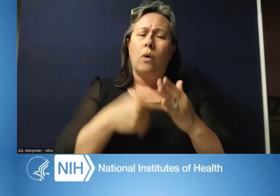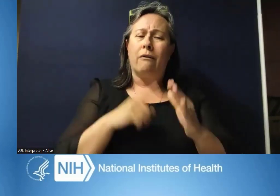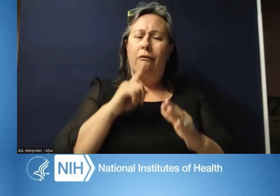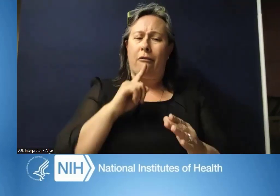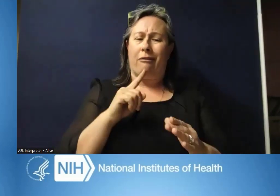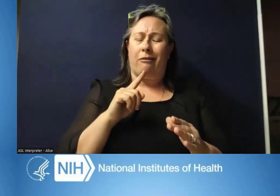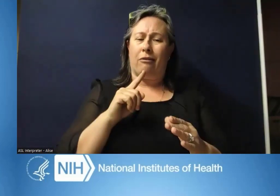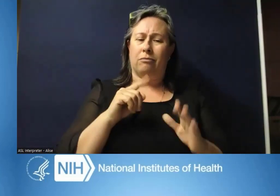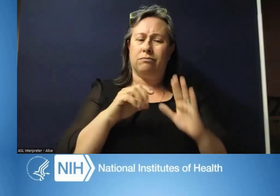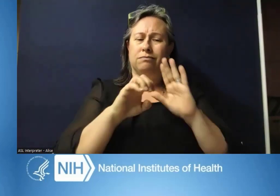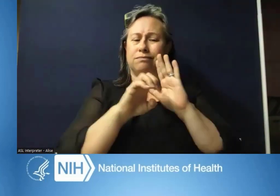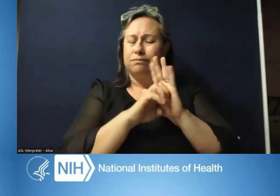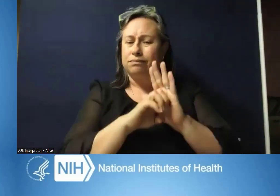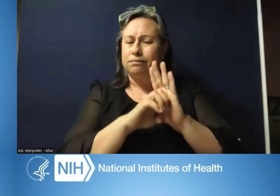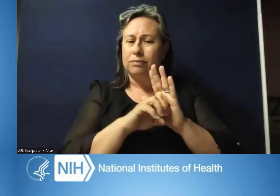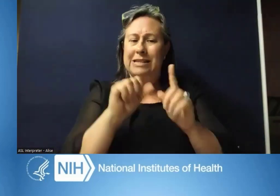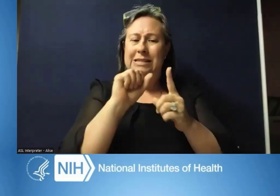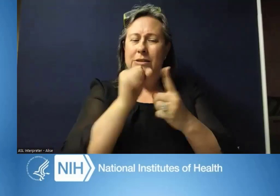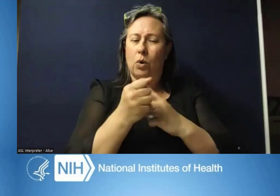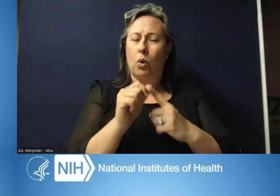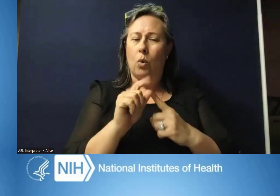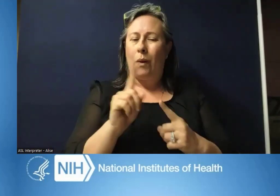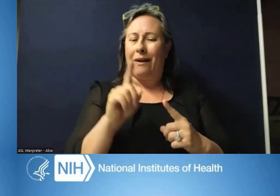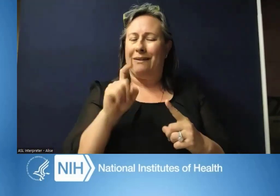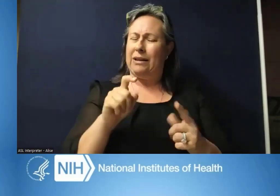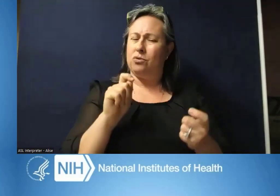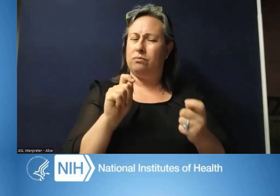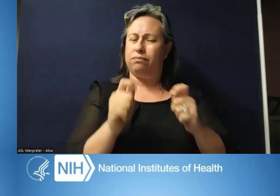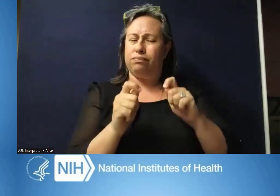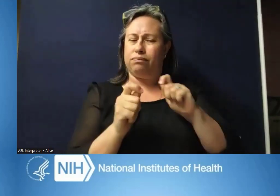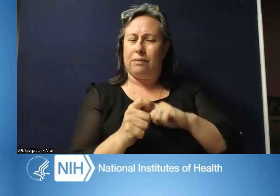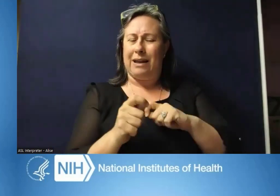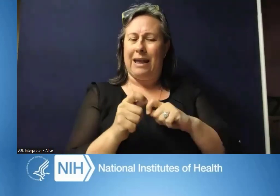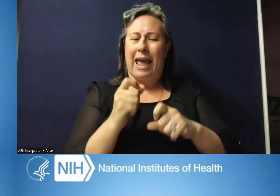in which you would need to revise the annual FFR after submission?